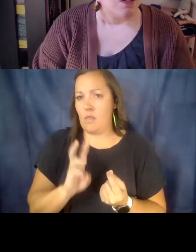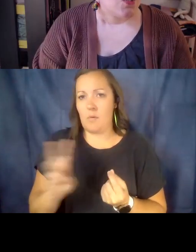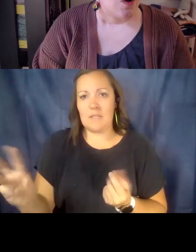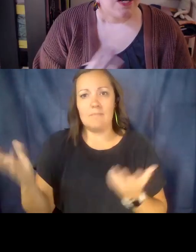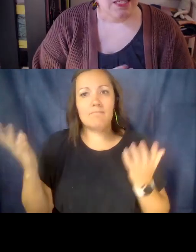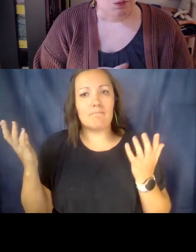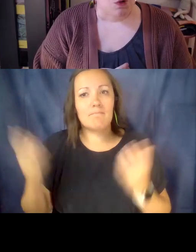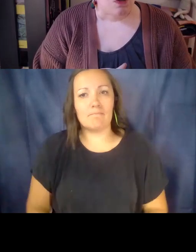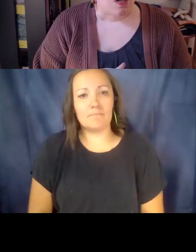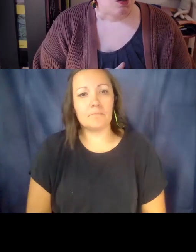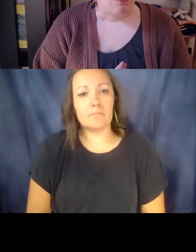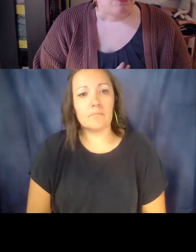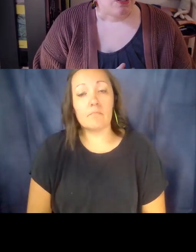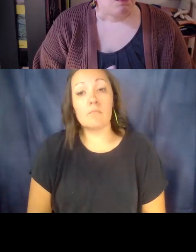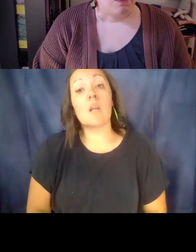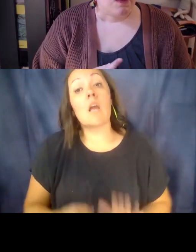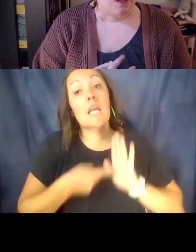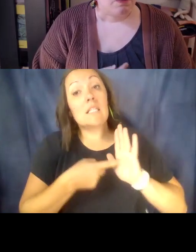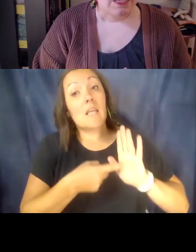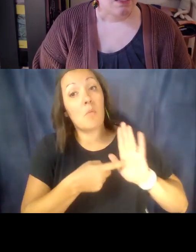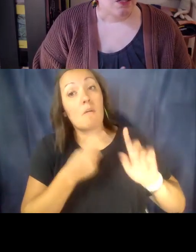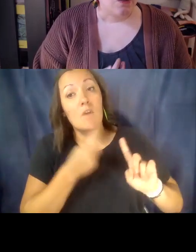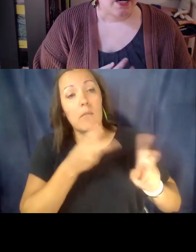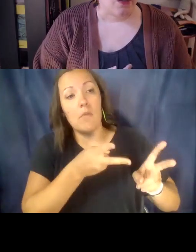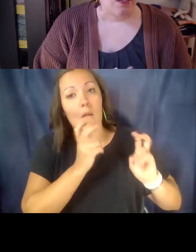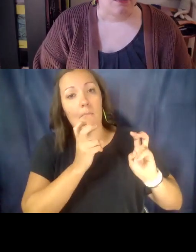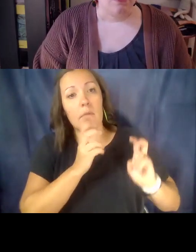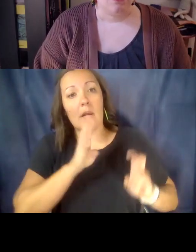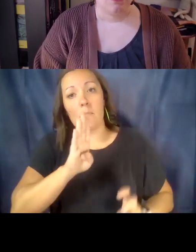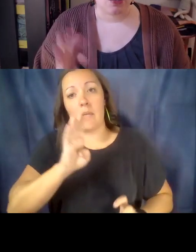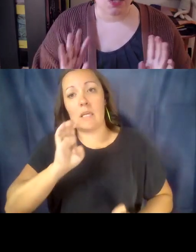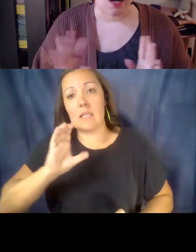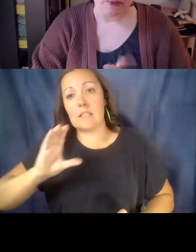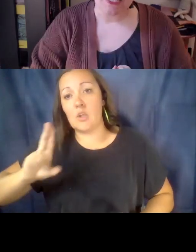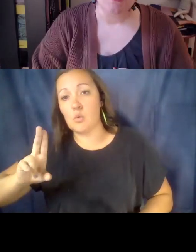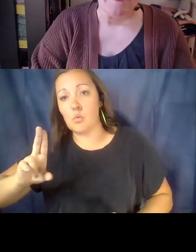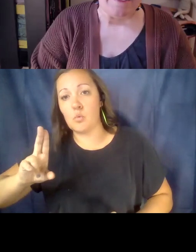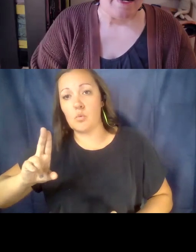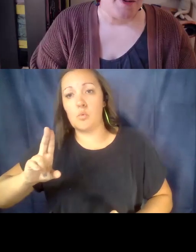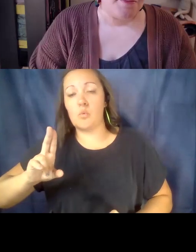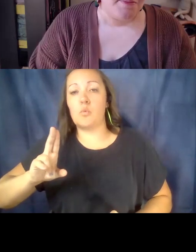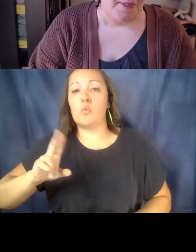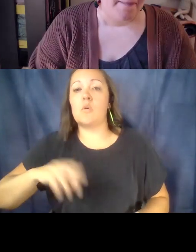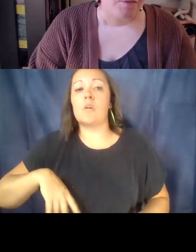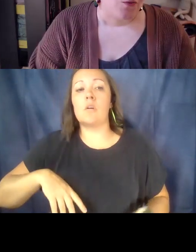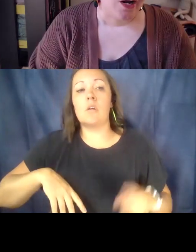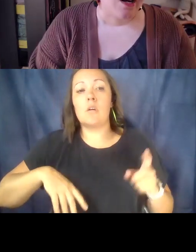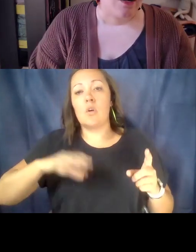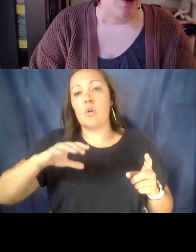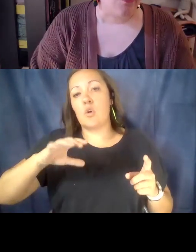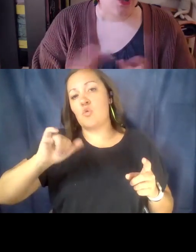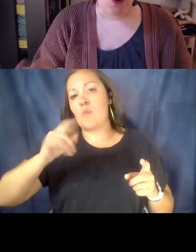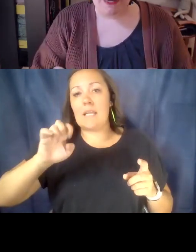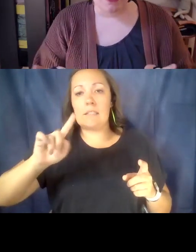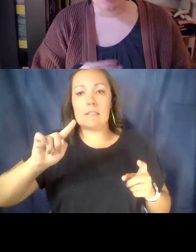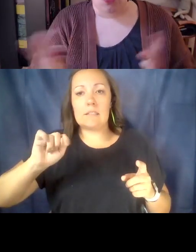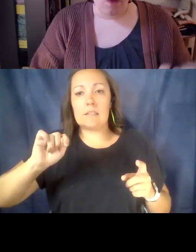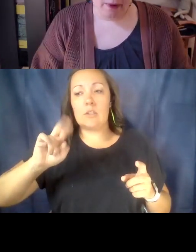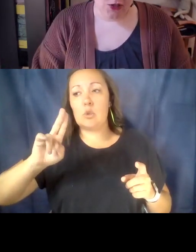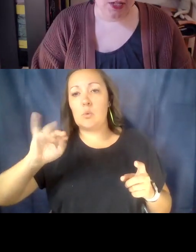So I have an example from the BEC you credit union, don't doxed me, where on their home page